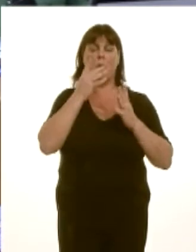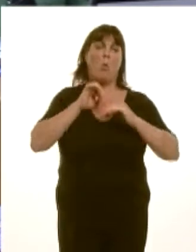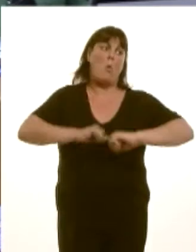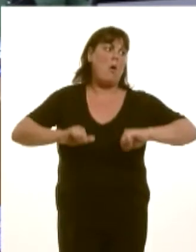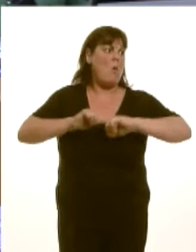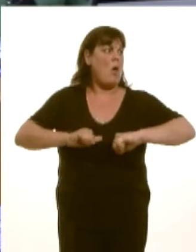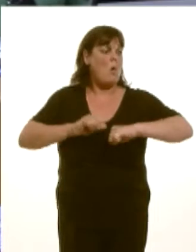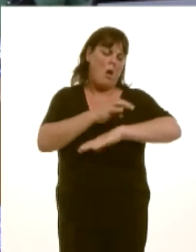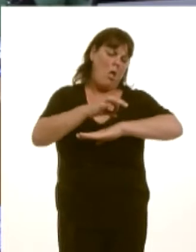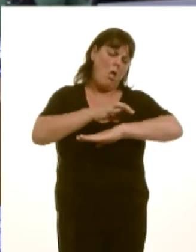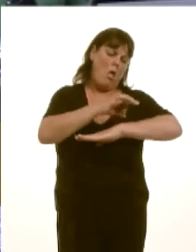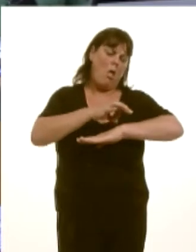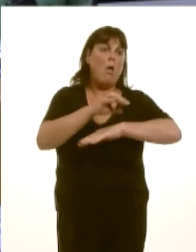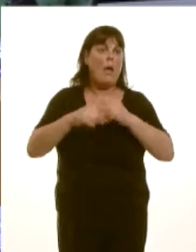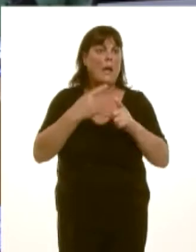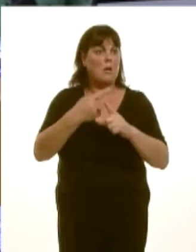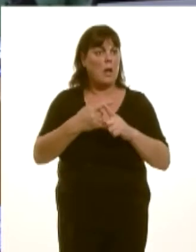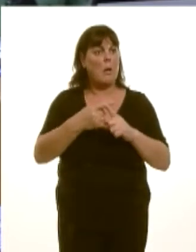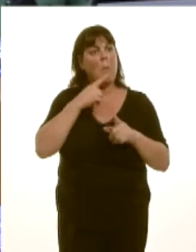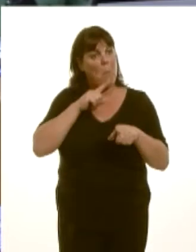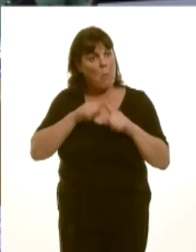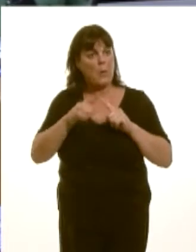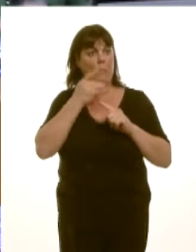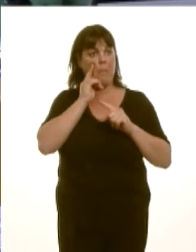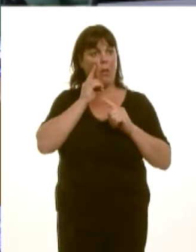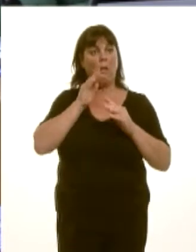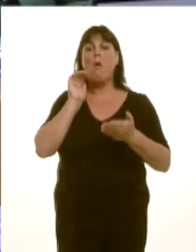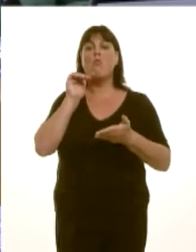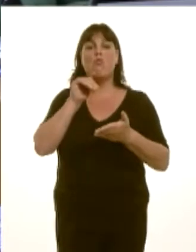in A&E—90% of people are in and out within four hours—but there will always be those